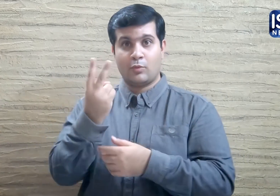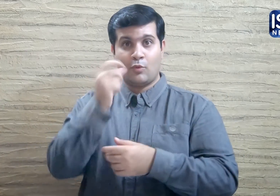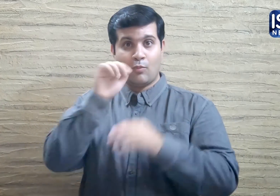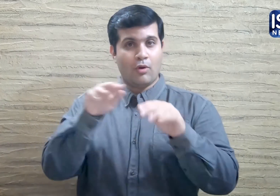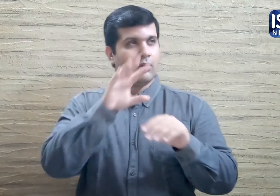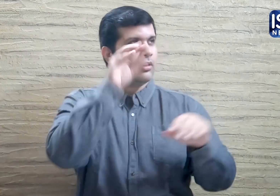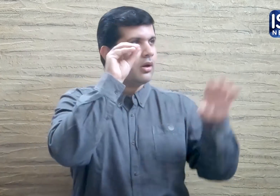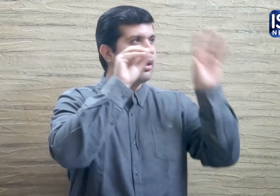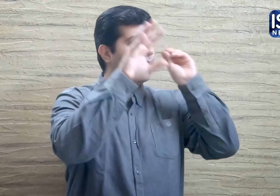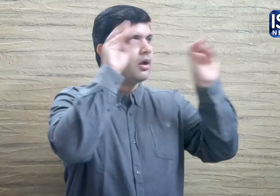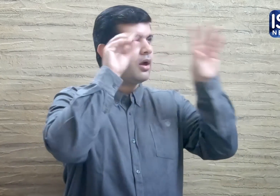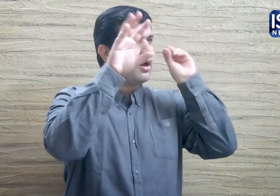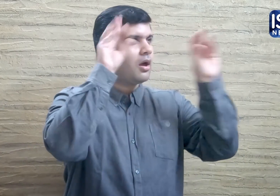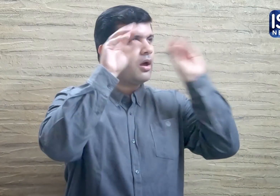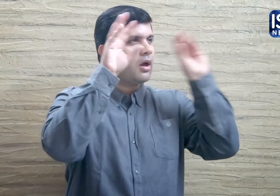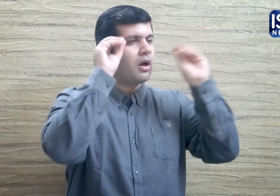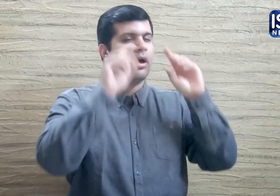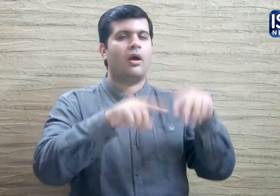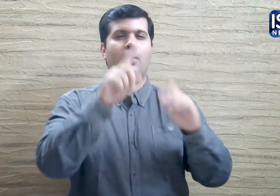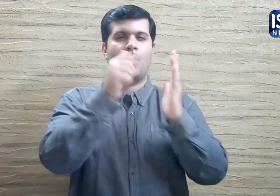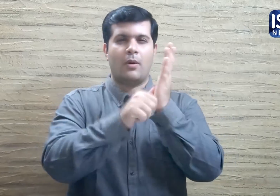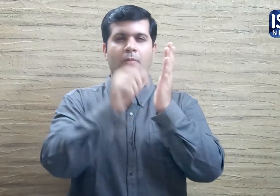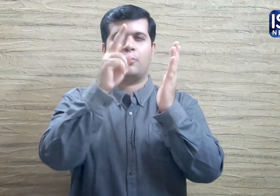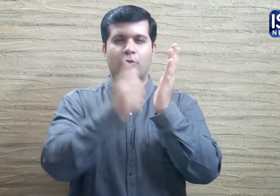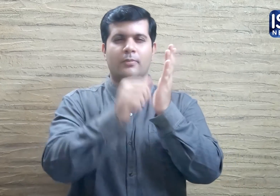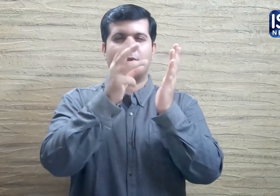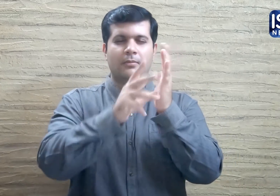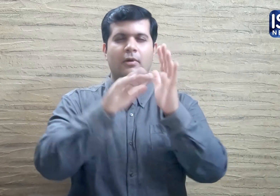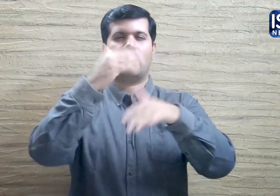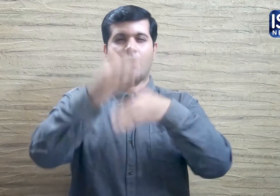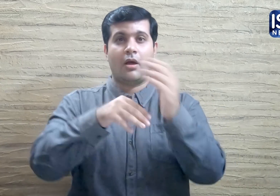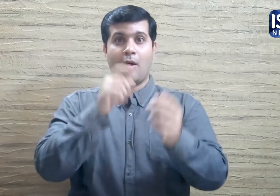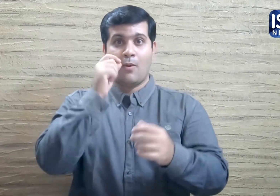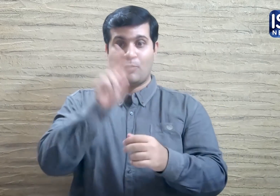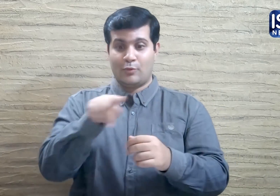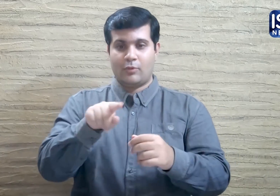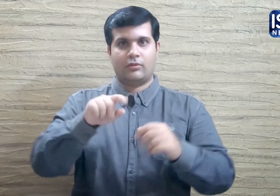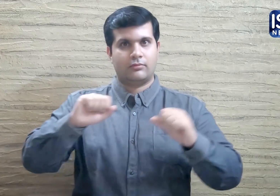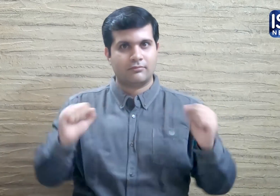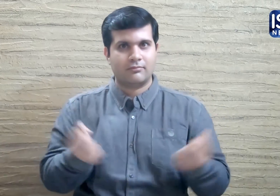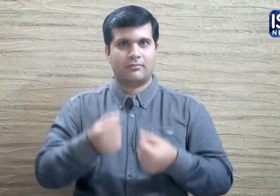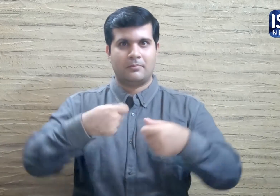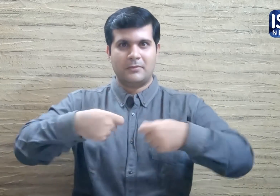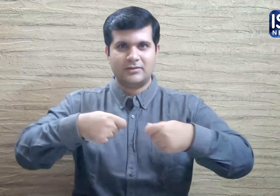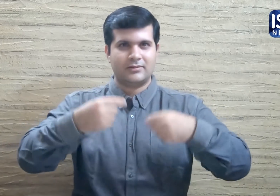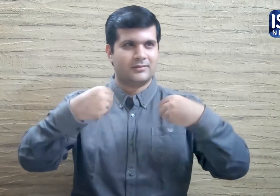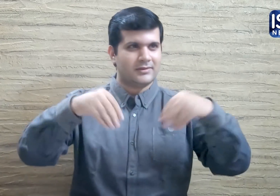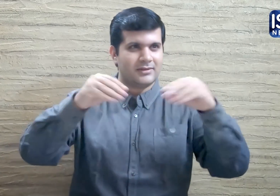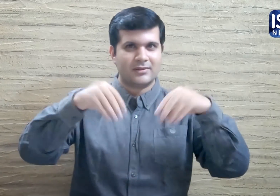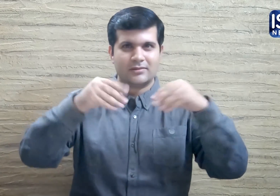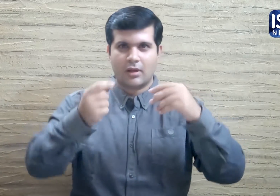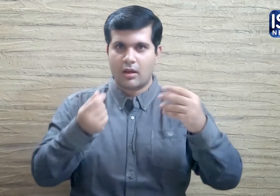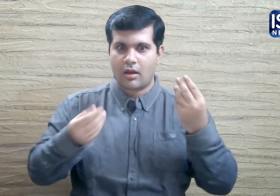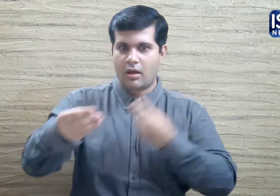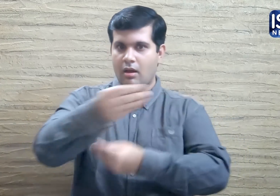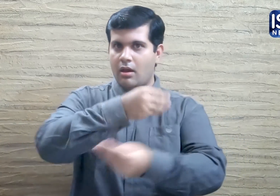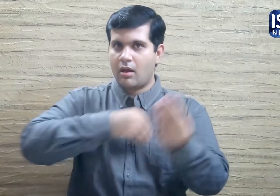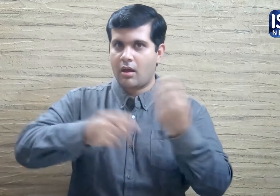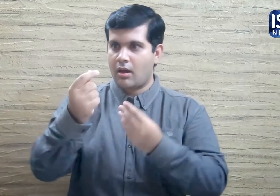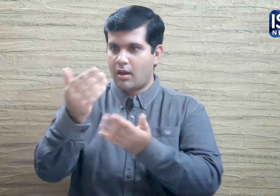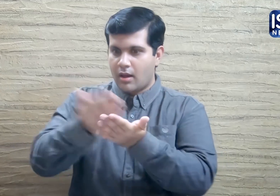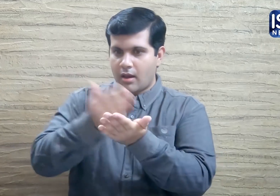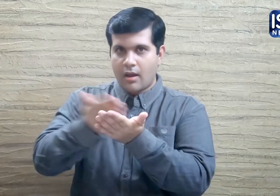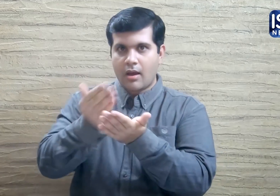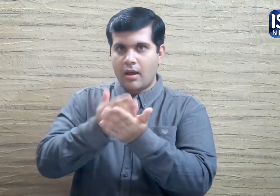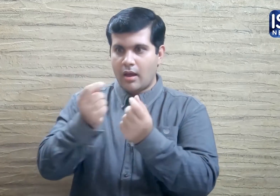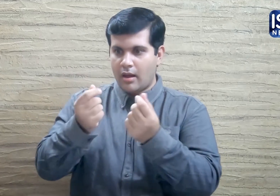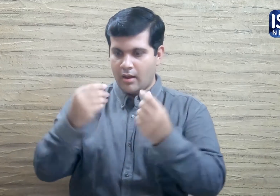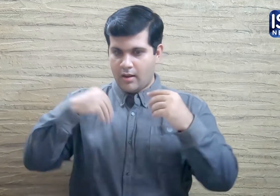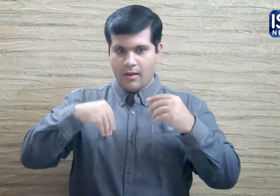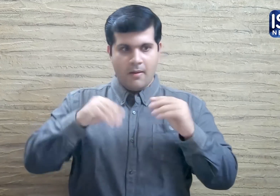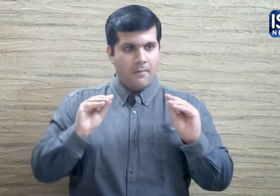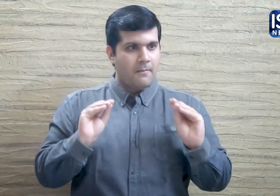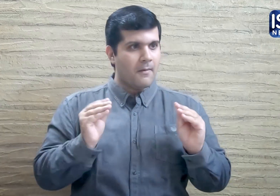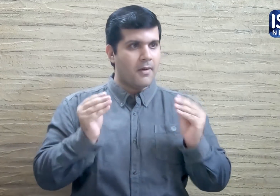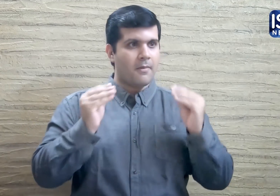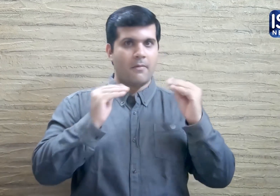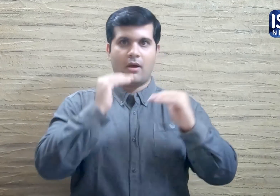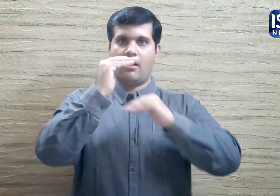After a few months the boys started making wooden furniture and earnt lot of money by selling it.